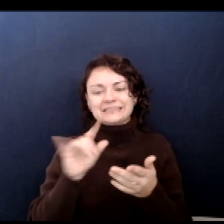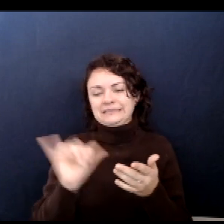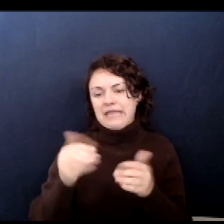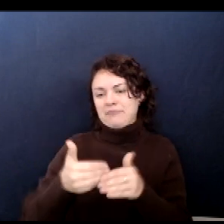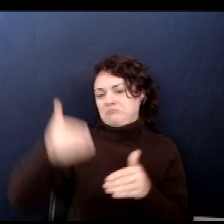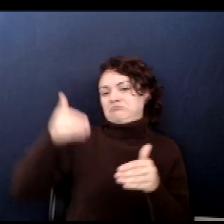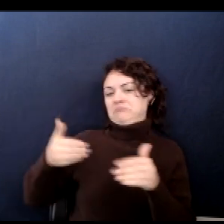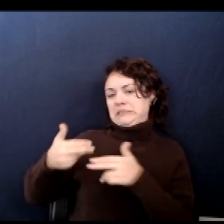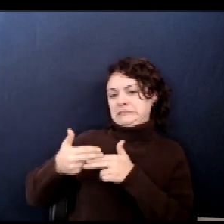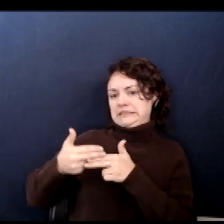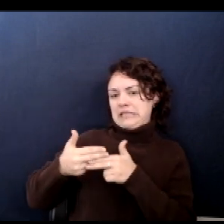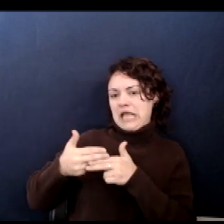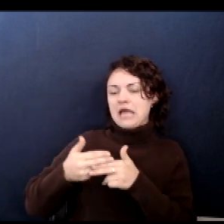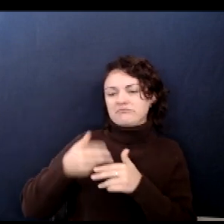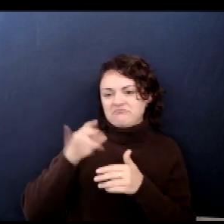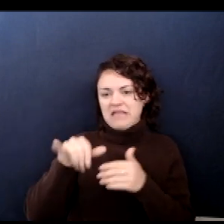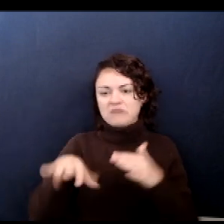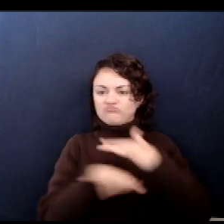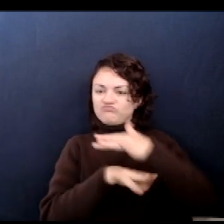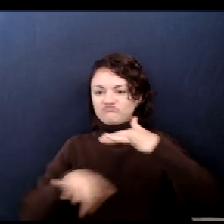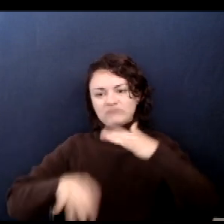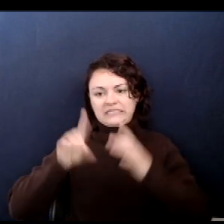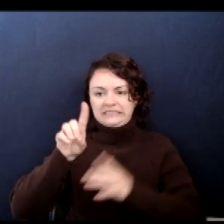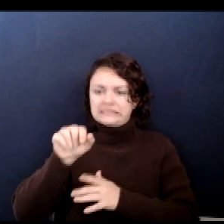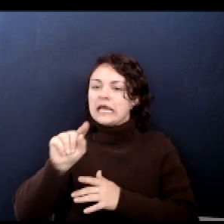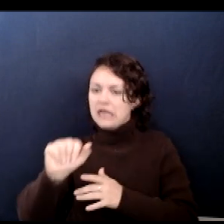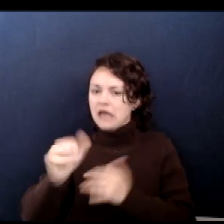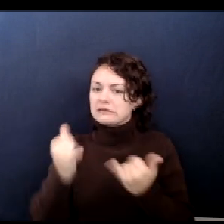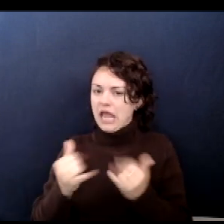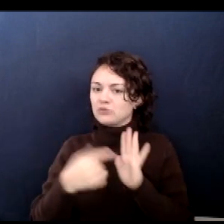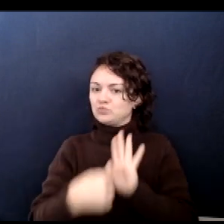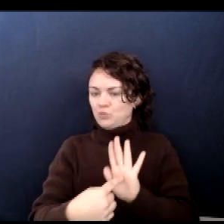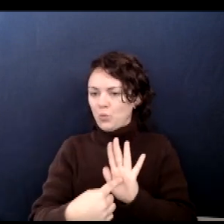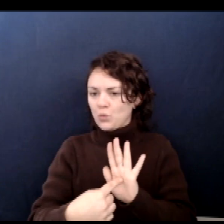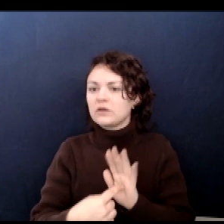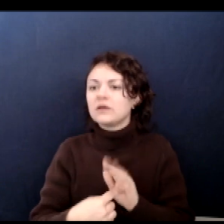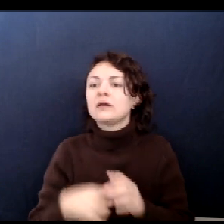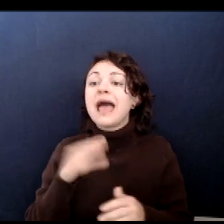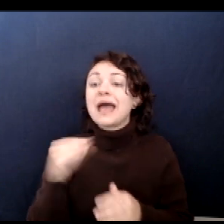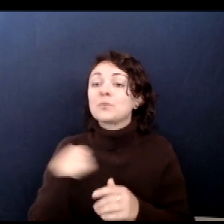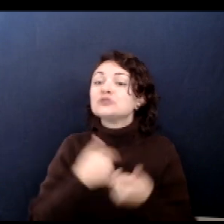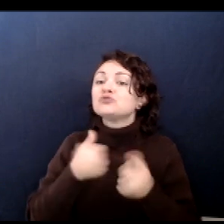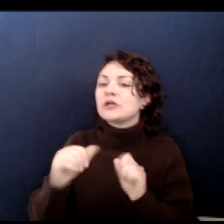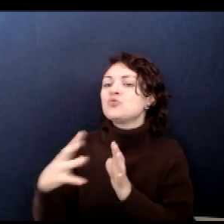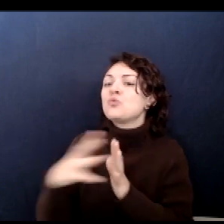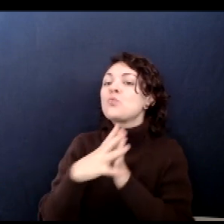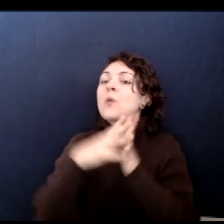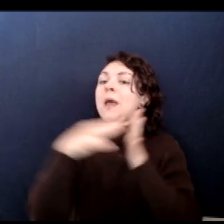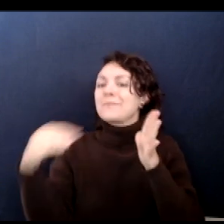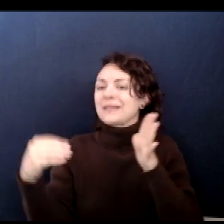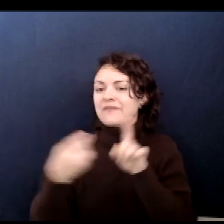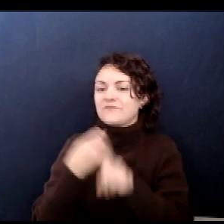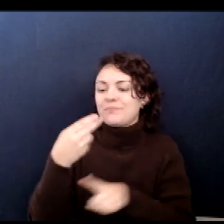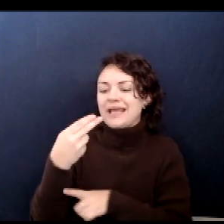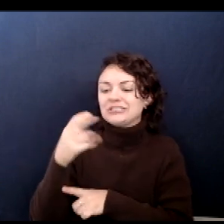We also pulled this and replicated it by HCBS waiver. We noticed that for certain of our waivers there was under